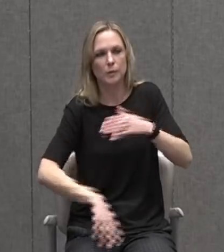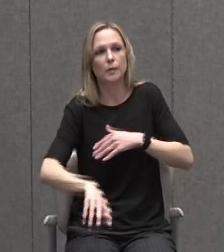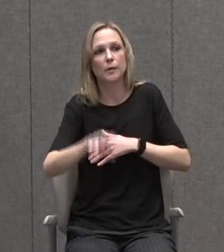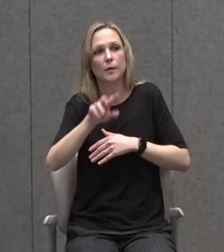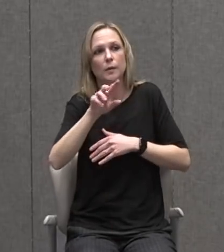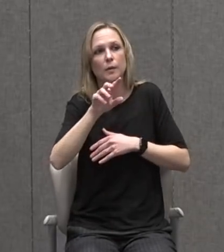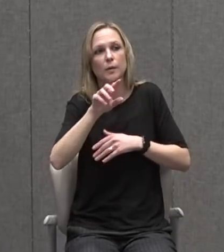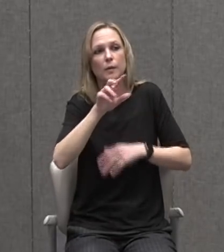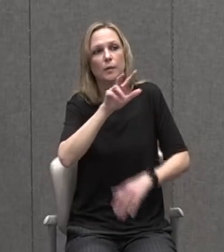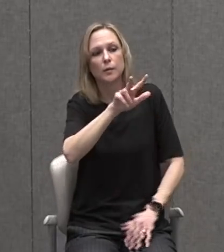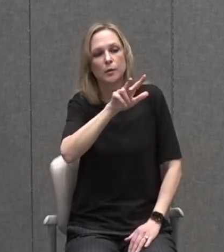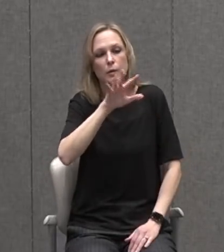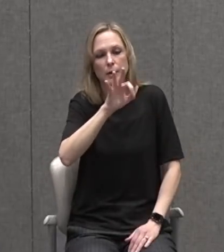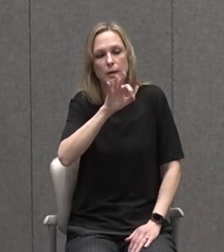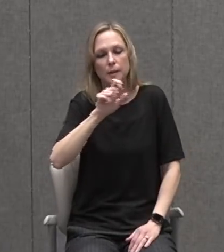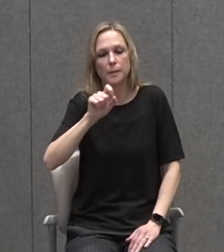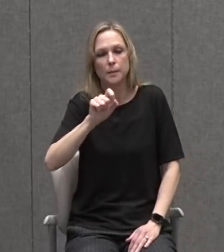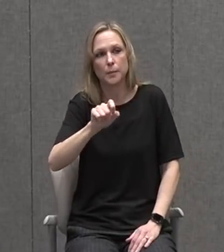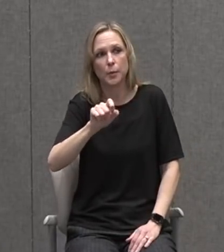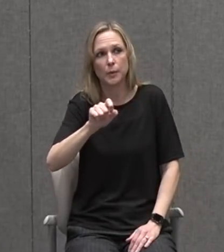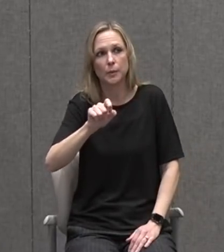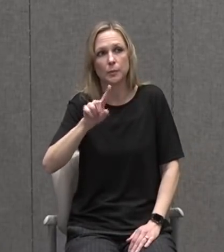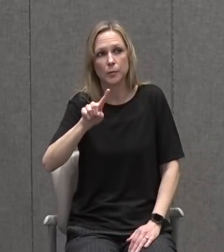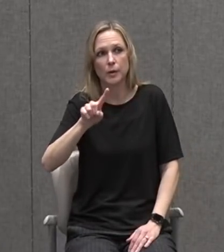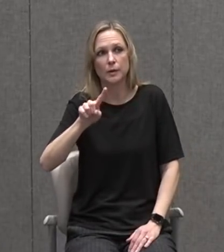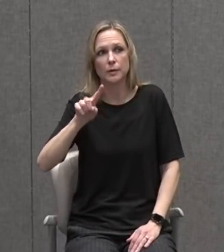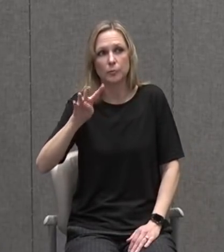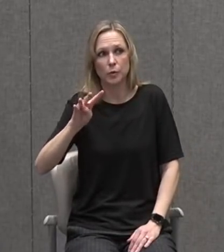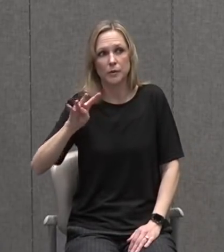Let's see, so 39.145, did you get that?